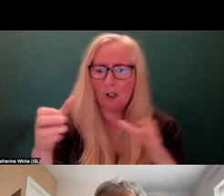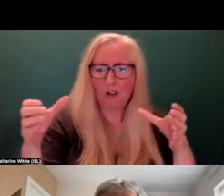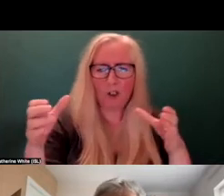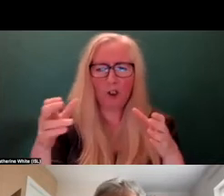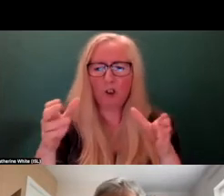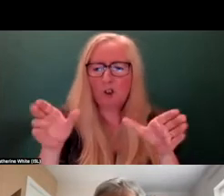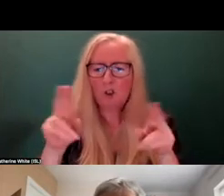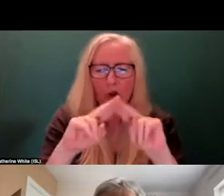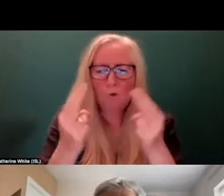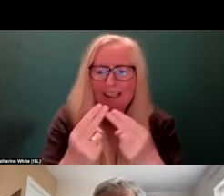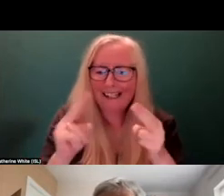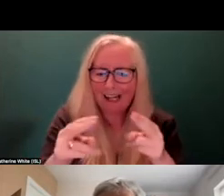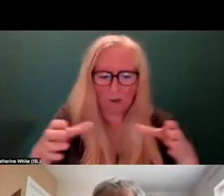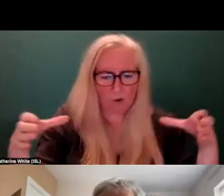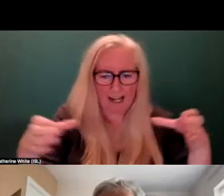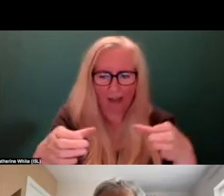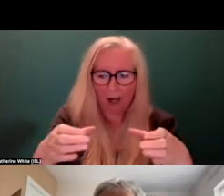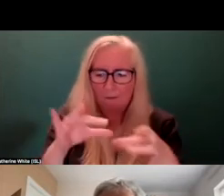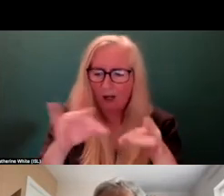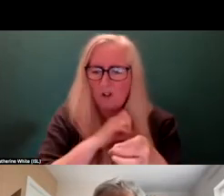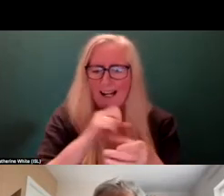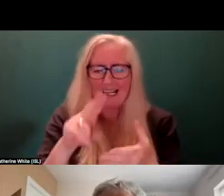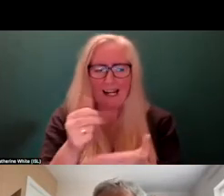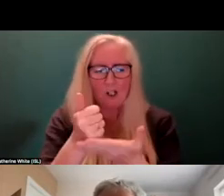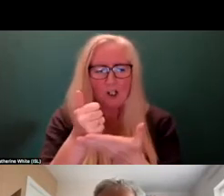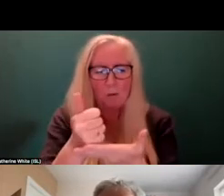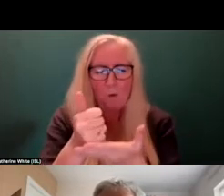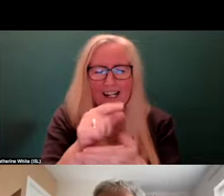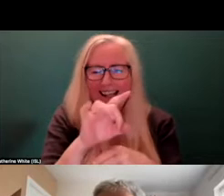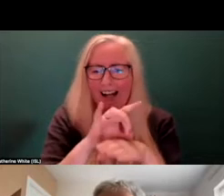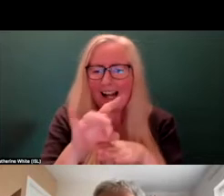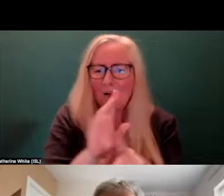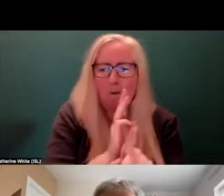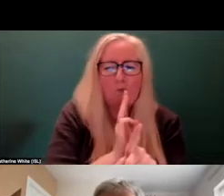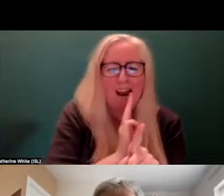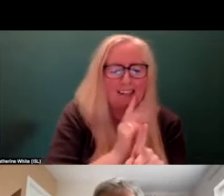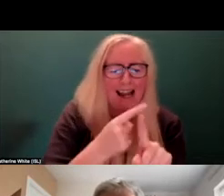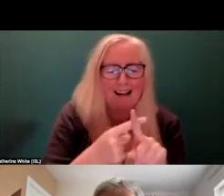or units do we put together in order to be able to support that kind of intimacy